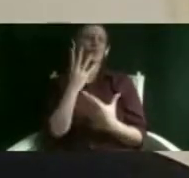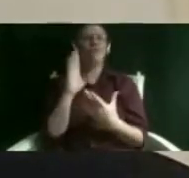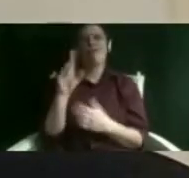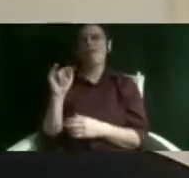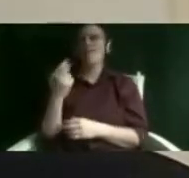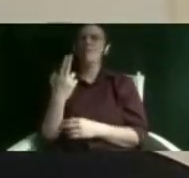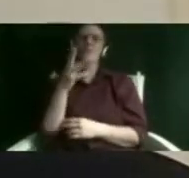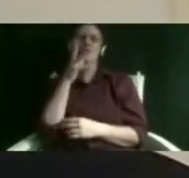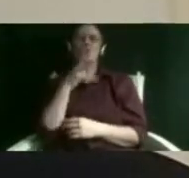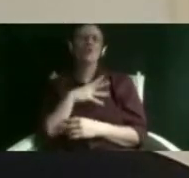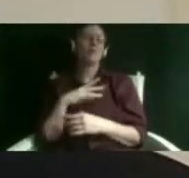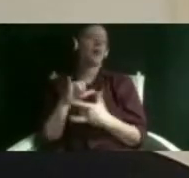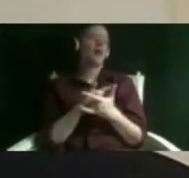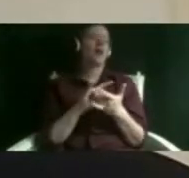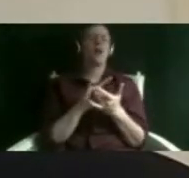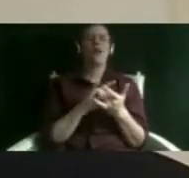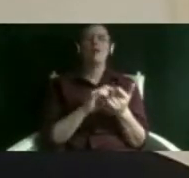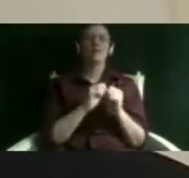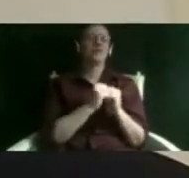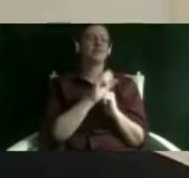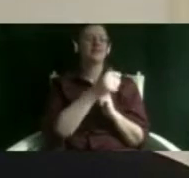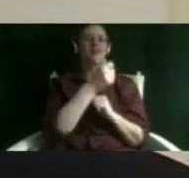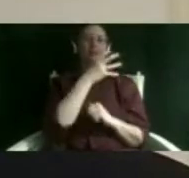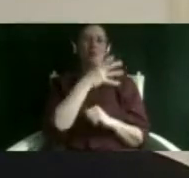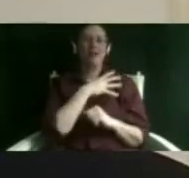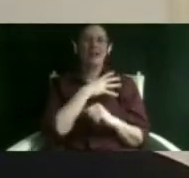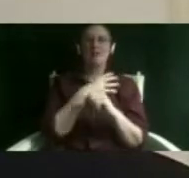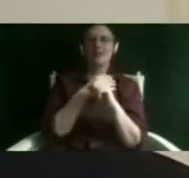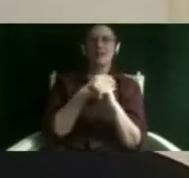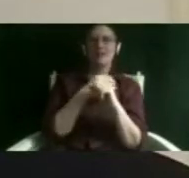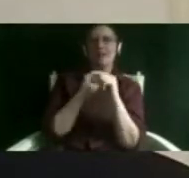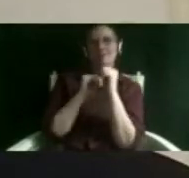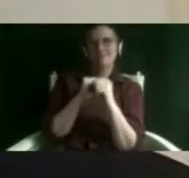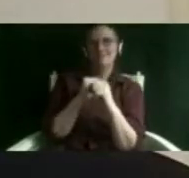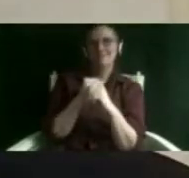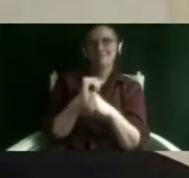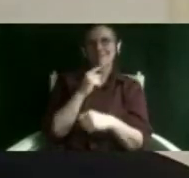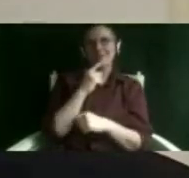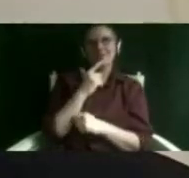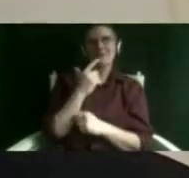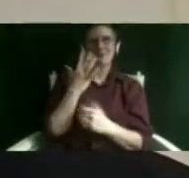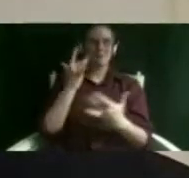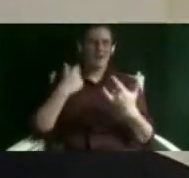making out with this other woman and i was like hmm why do i have all these butterflies right now